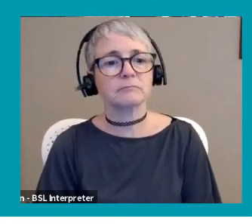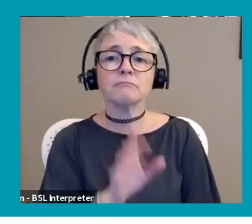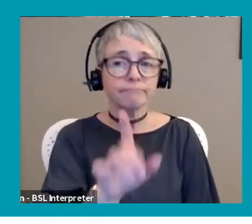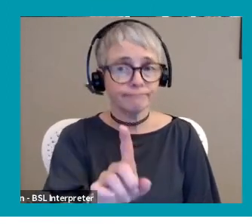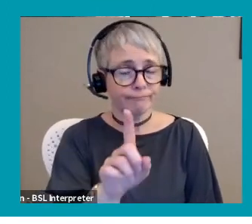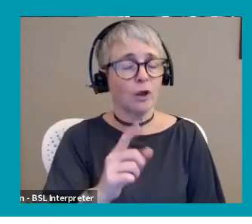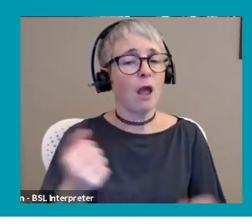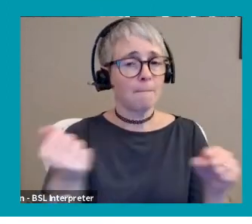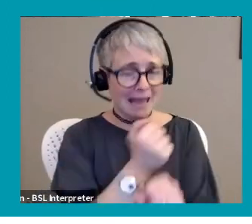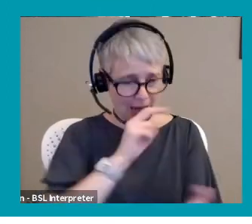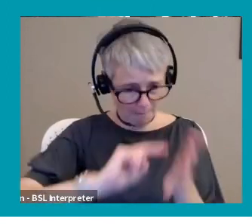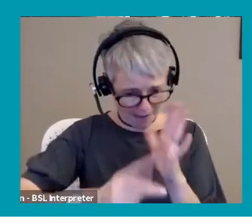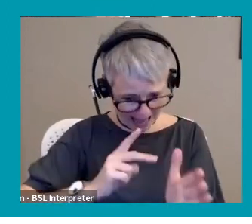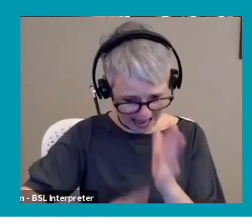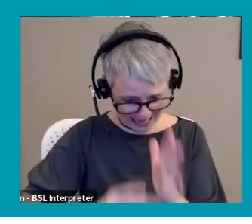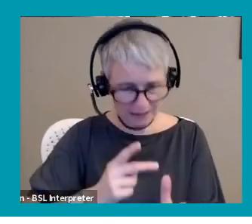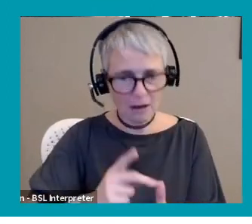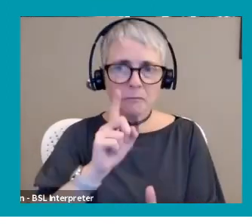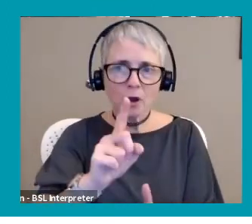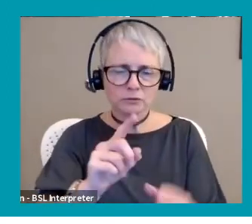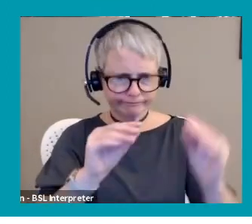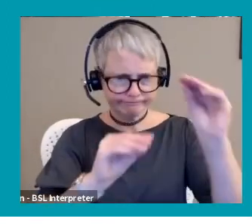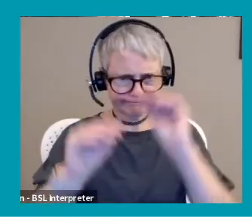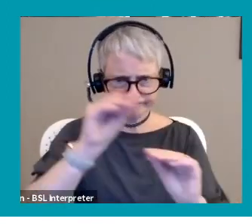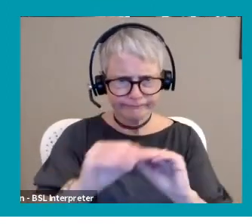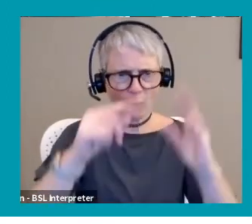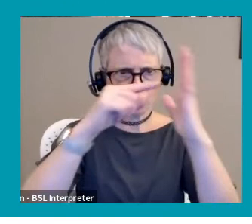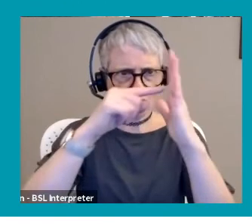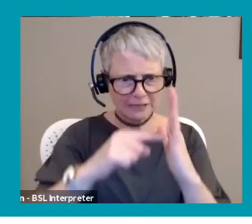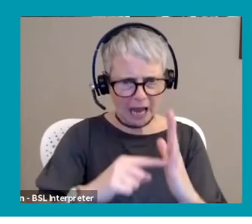If you need support with planning and organising and you want to get your